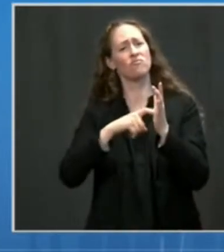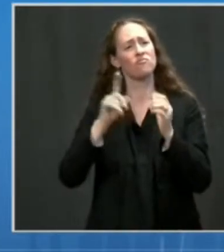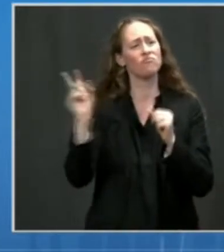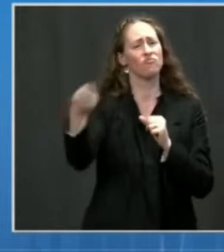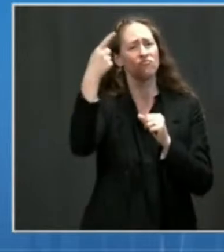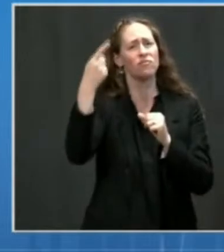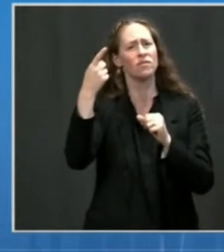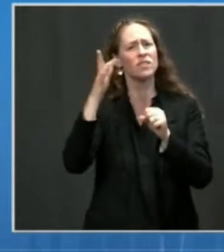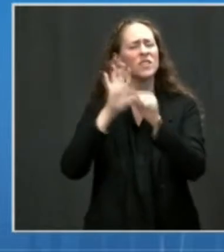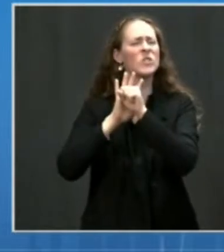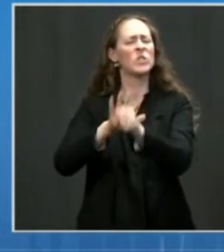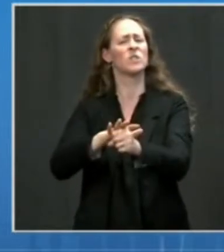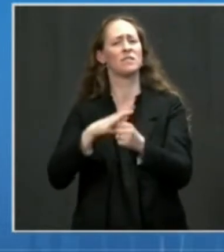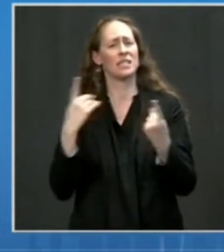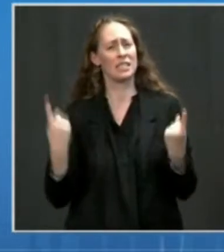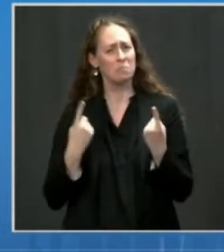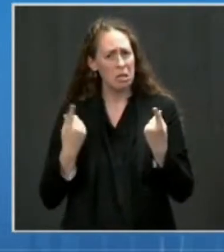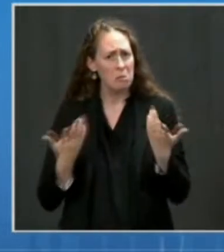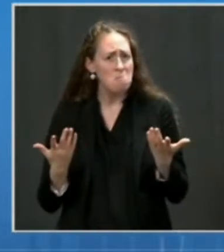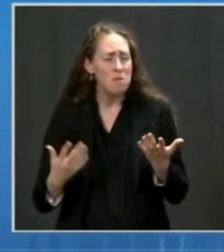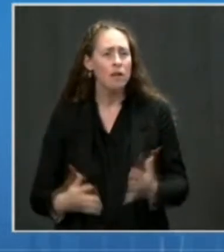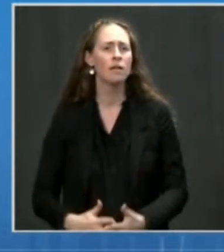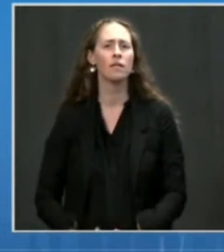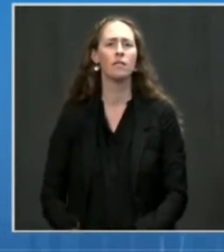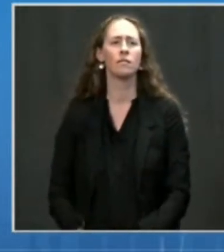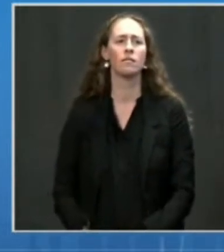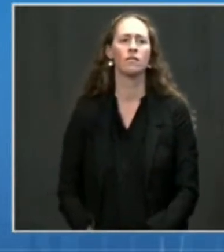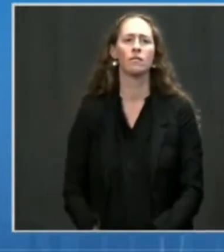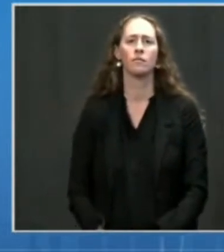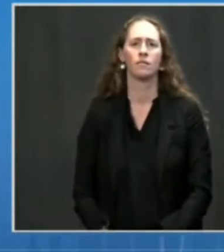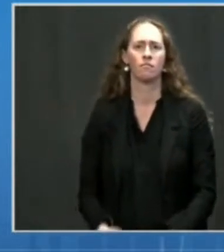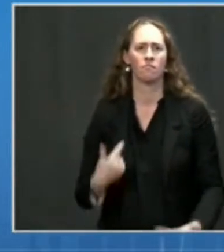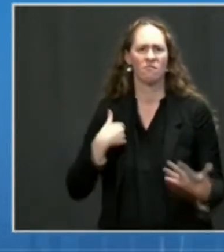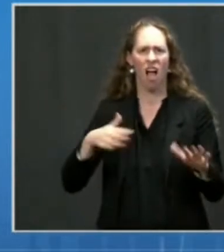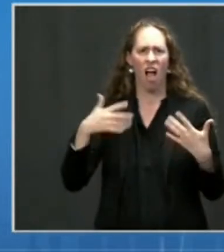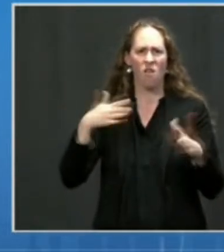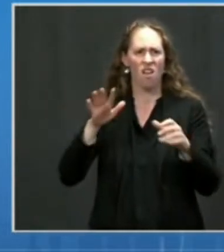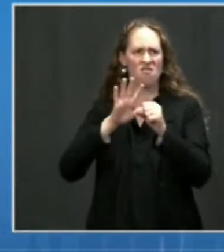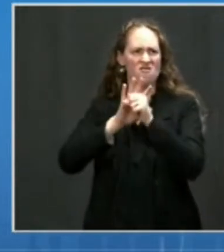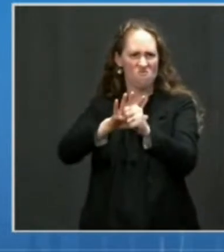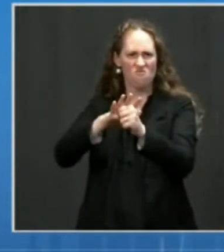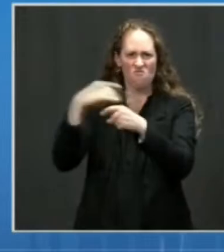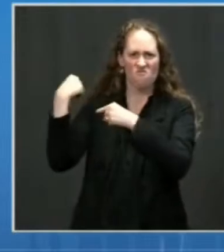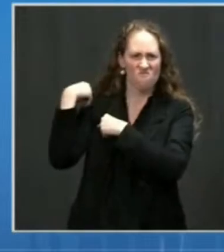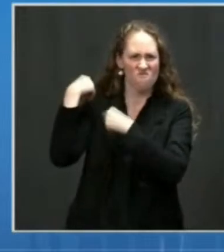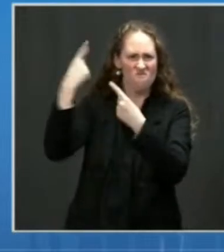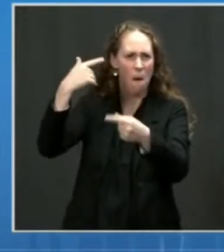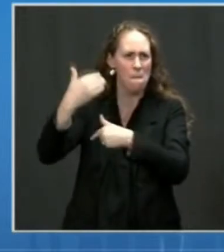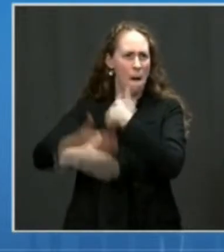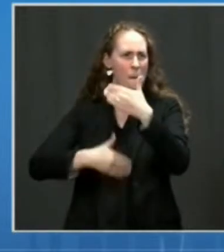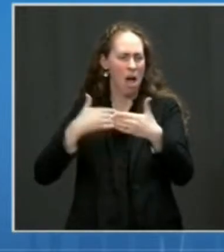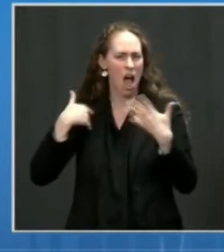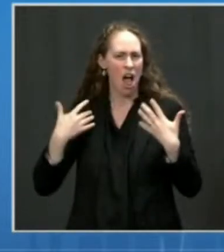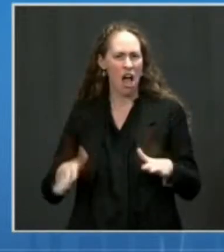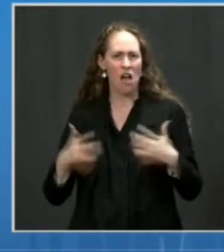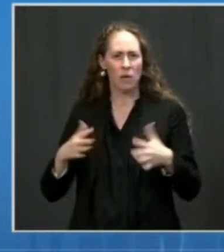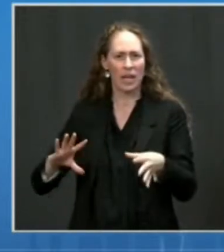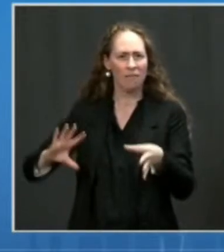PRESSURE ON THE UNVACCINATED TO ACTUALLY GET SHOTS.